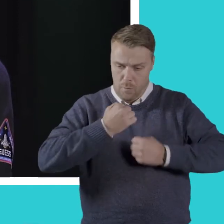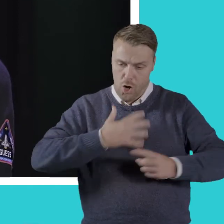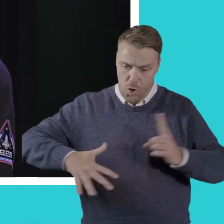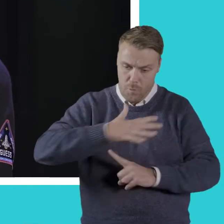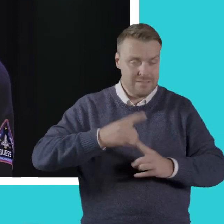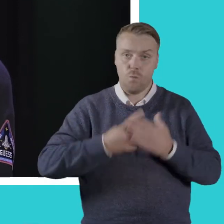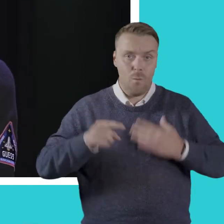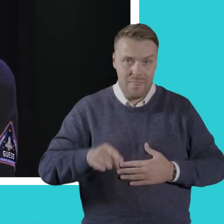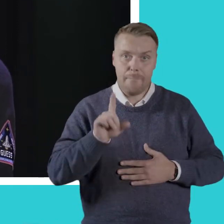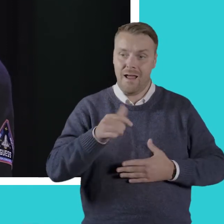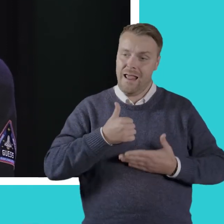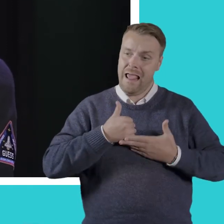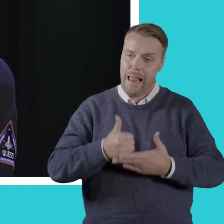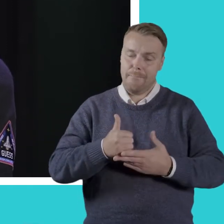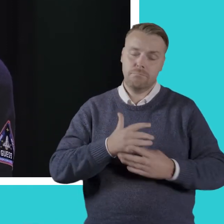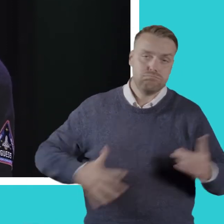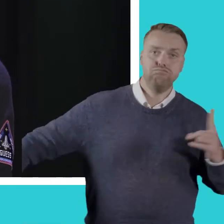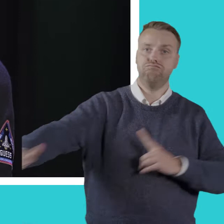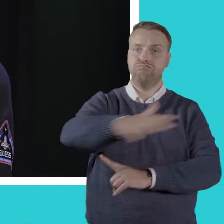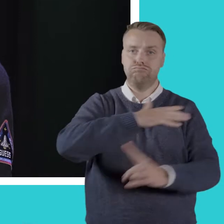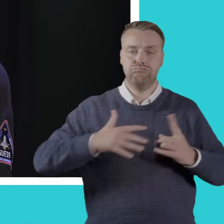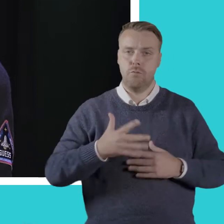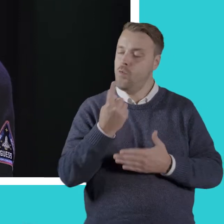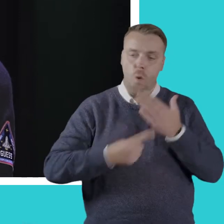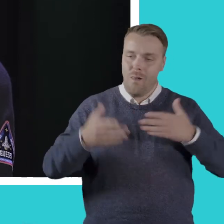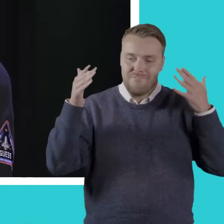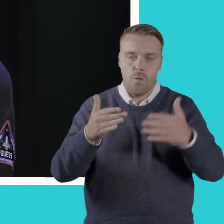Not looking at color or looking at gender first but thinking how am I going to be a